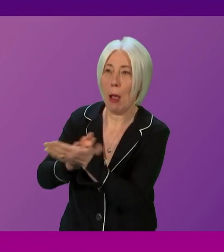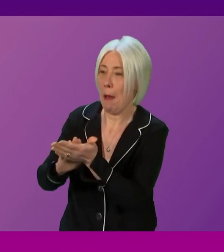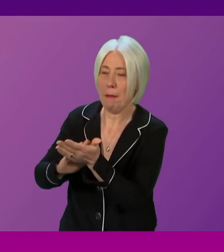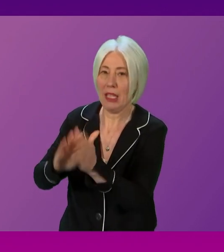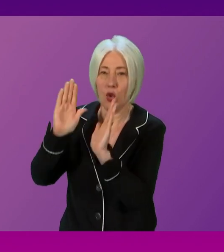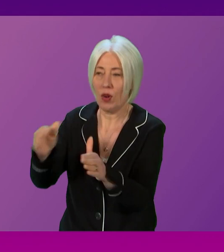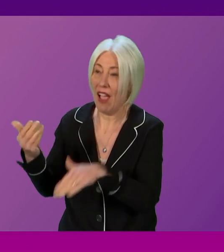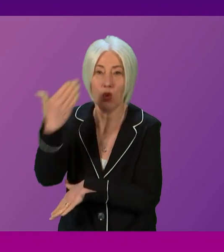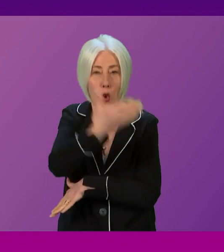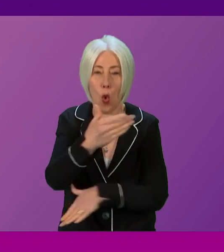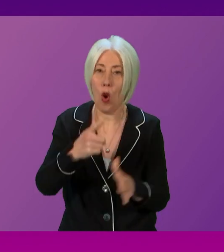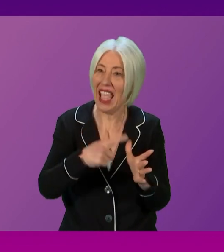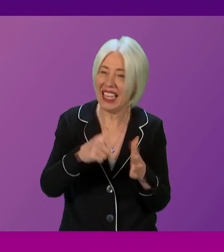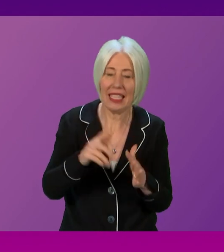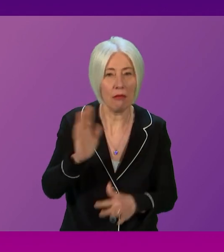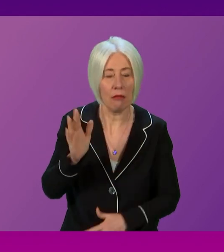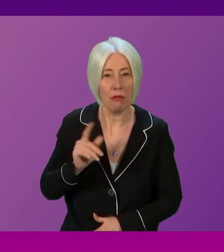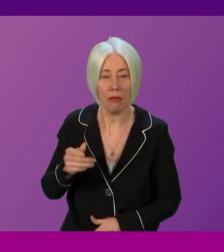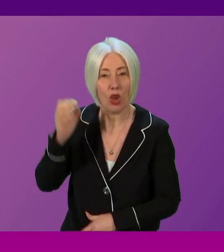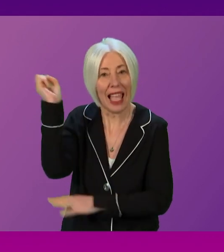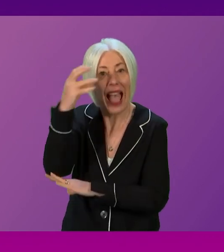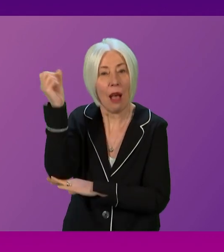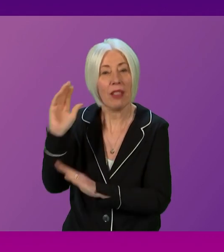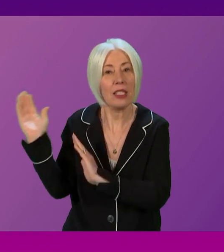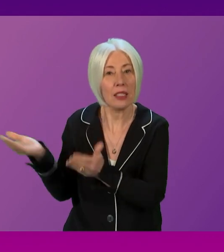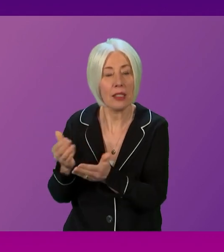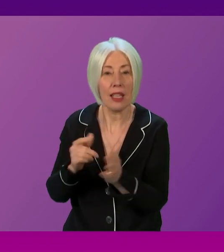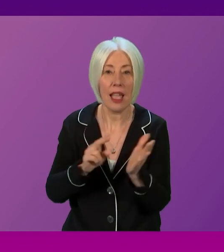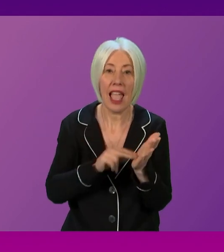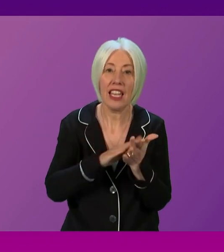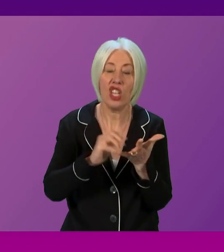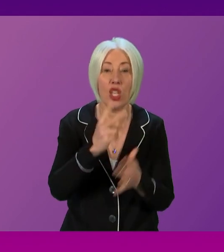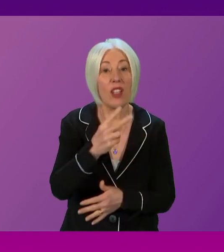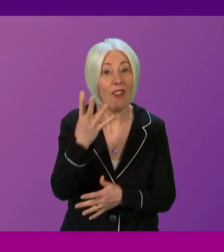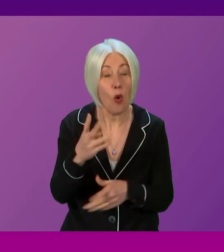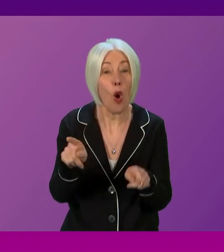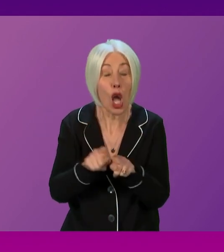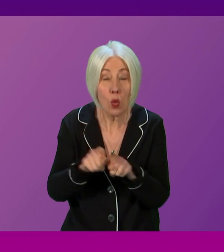without ever having to go to a hospital. NHS 24 is working to reduce attendances at